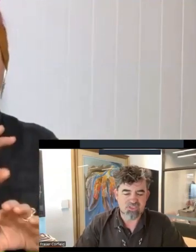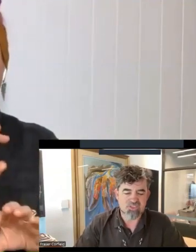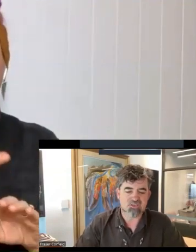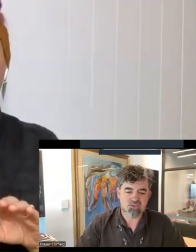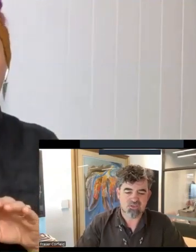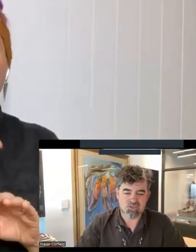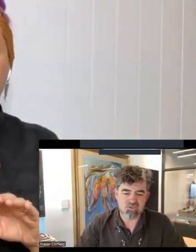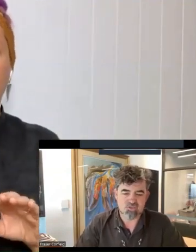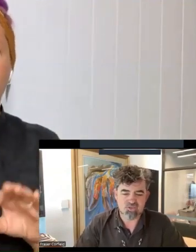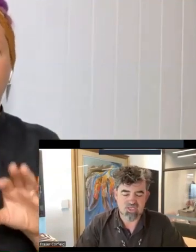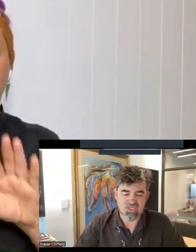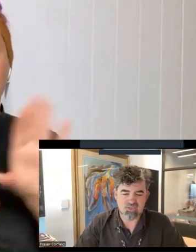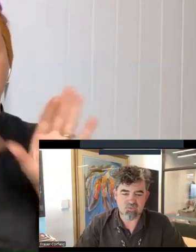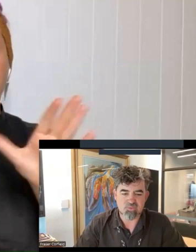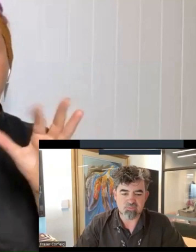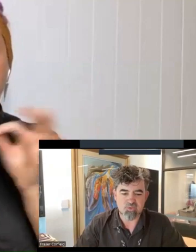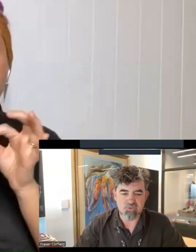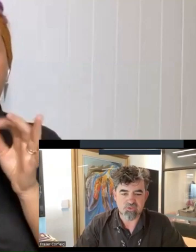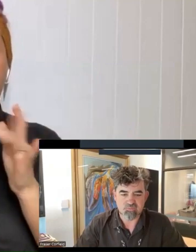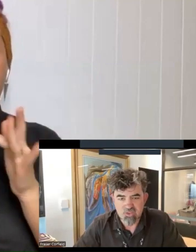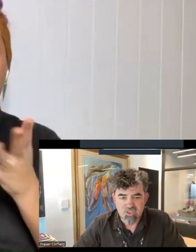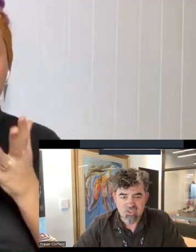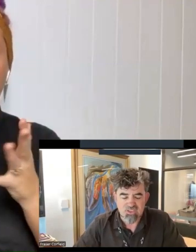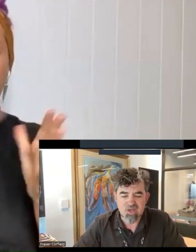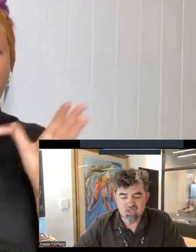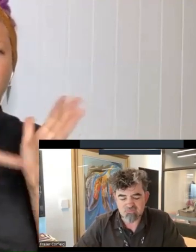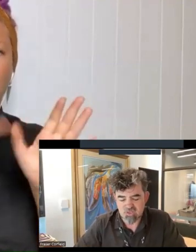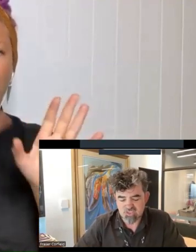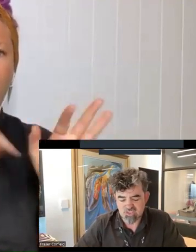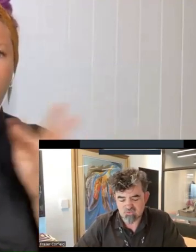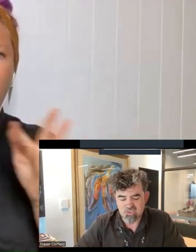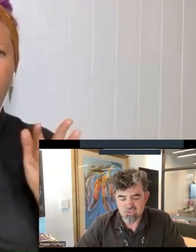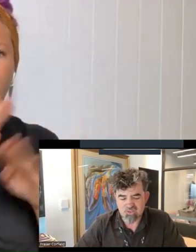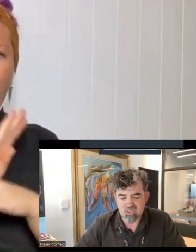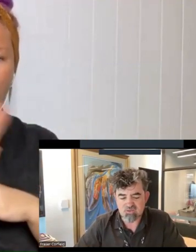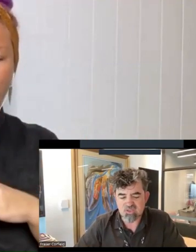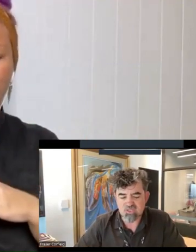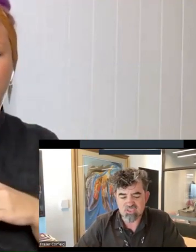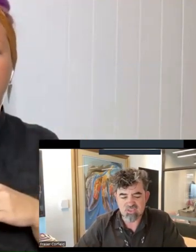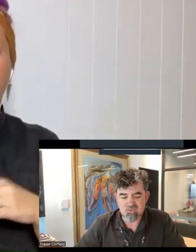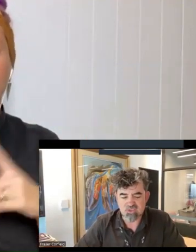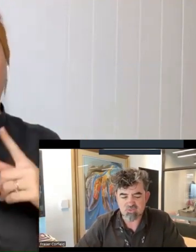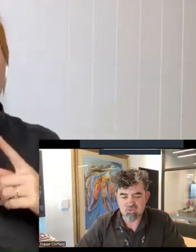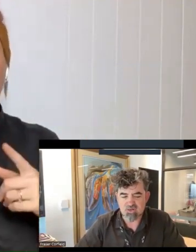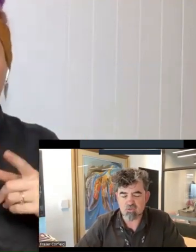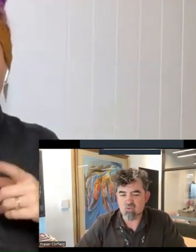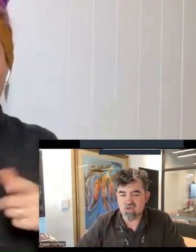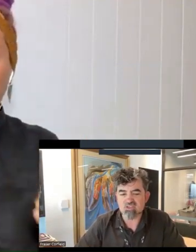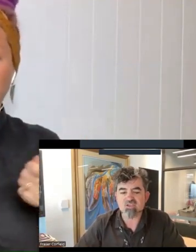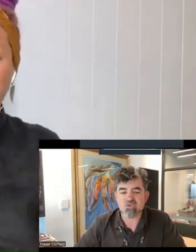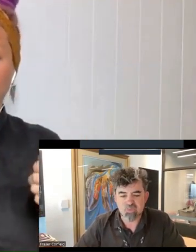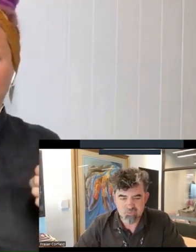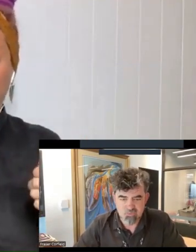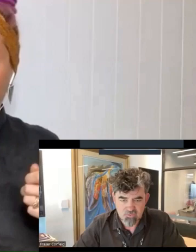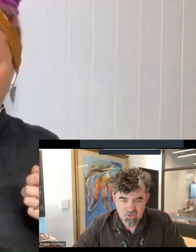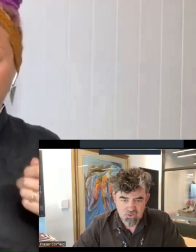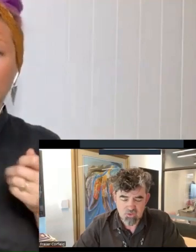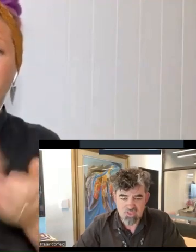yabbeys to the ATYP board. So part of the idea of the youth steering committee is to ensure there are always two people who